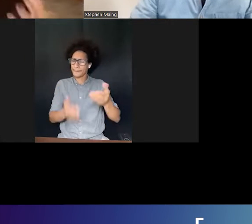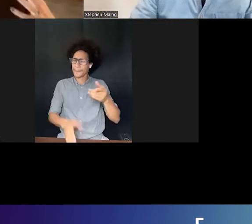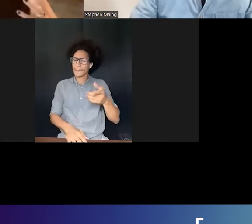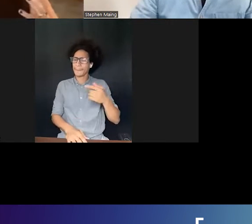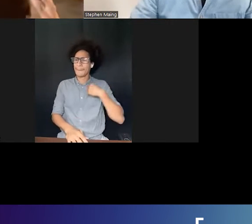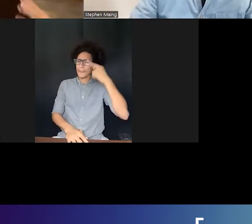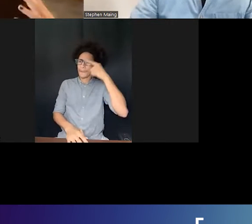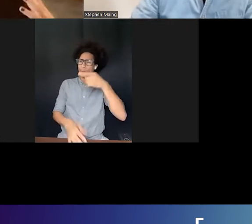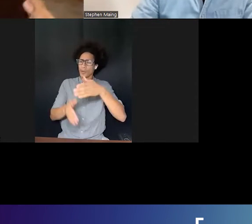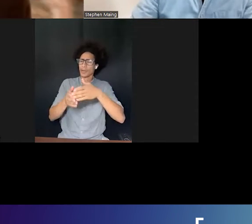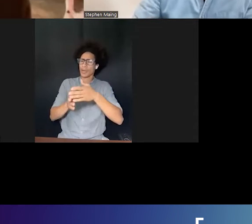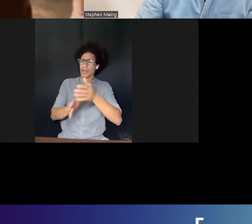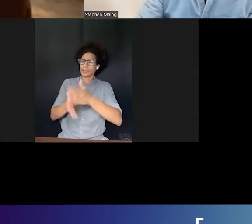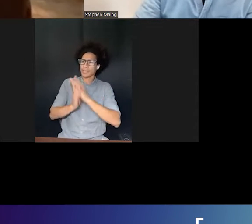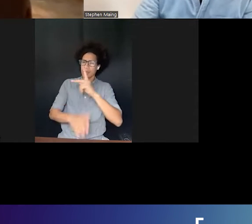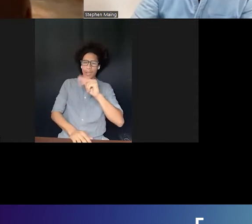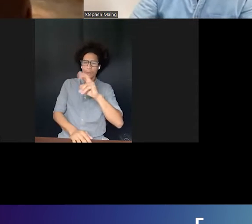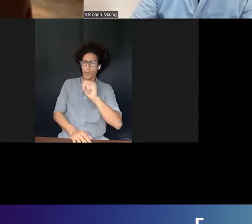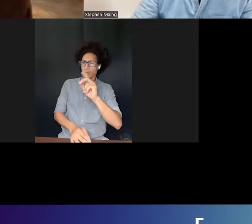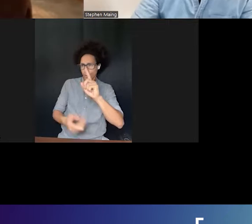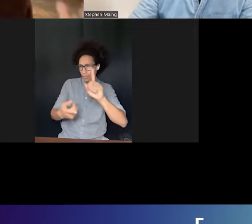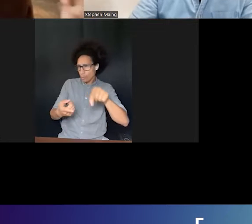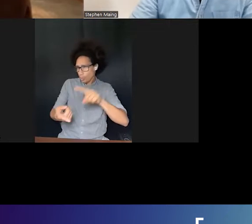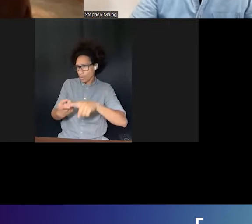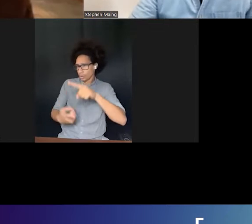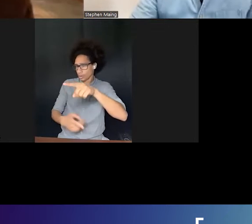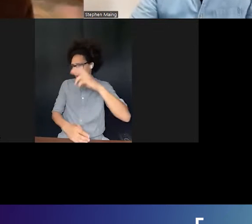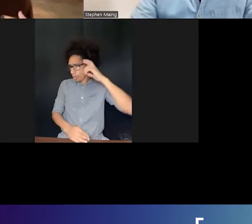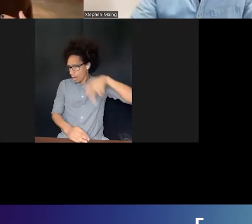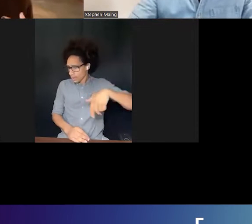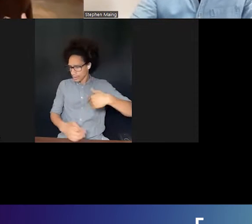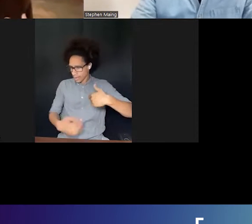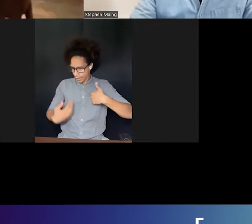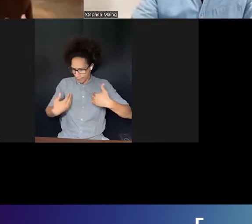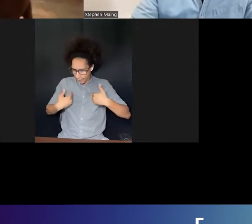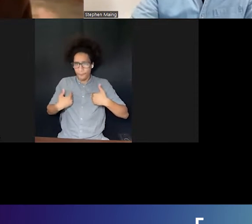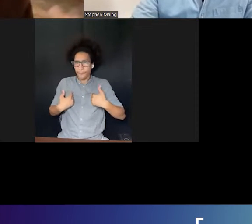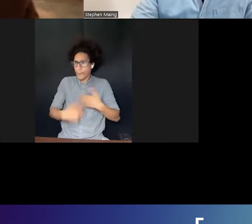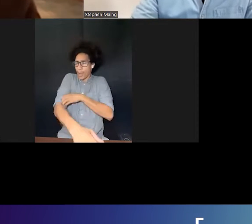and like, when is it that you're realizing you have more power? And so I'm not answering that in the sense of like if you don't have